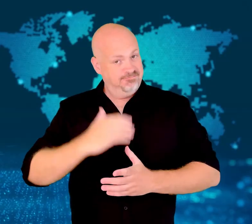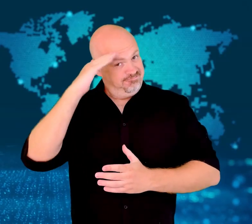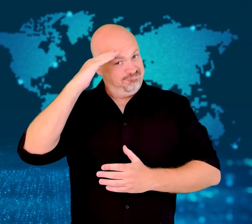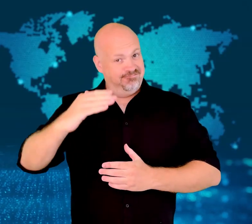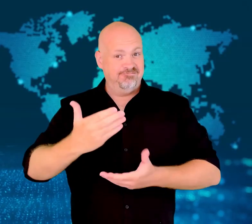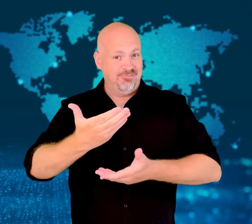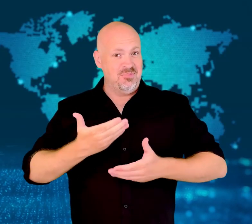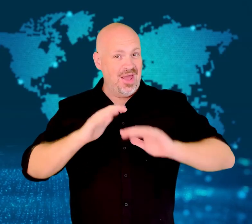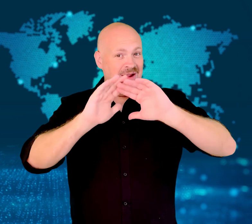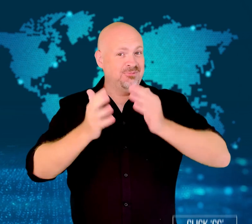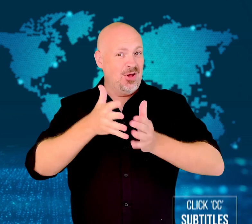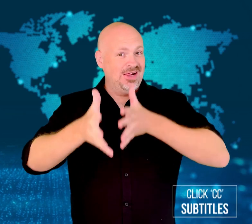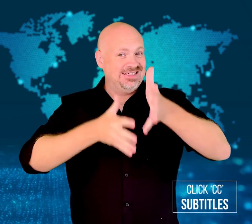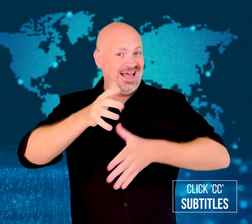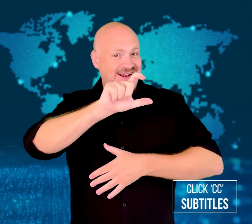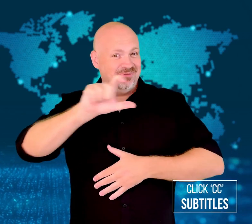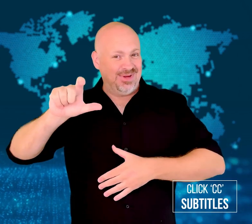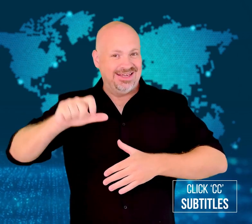Welcome to WorldSign Week!